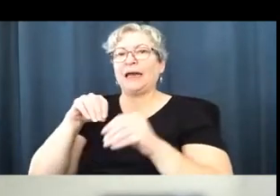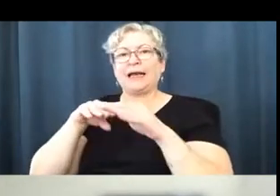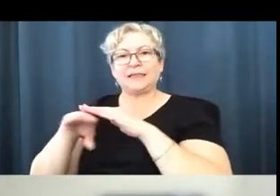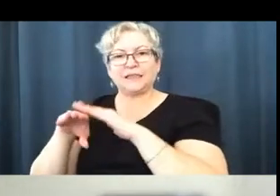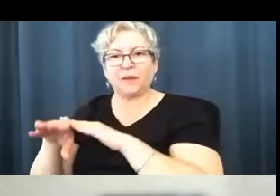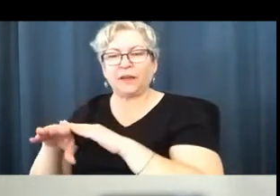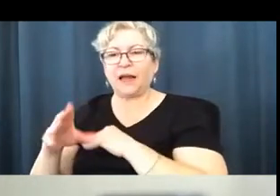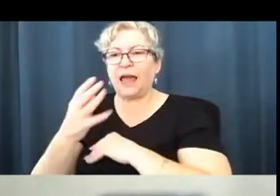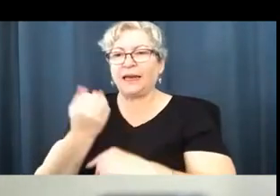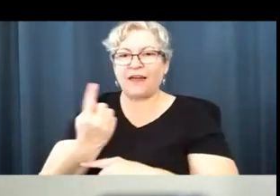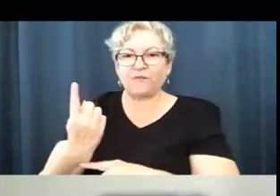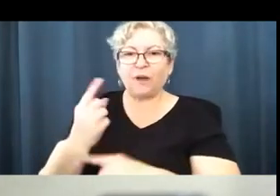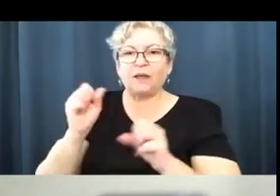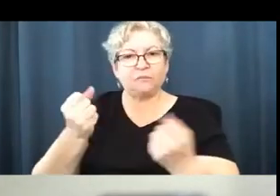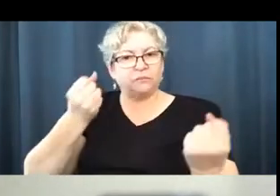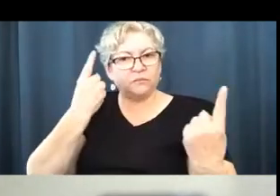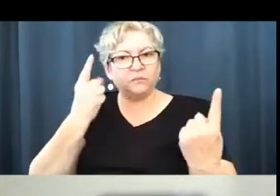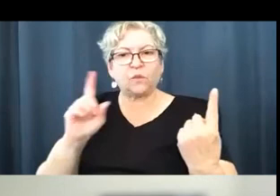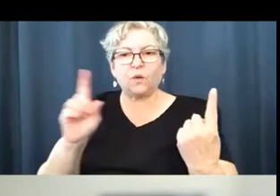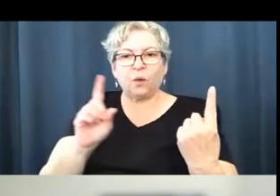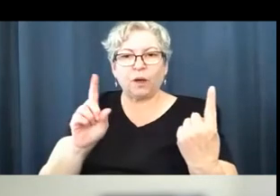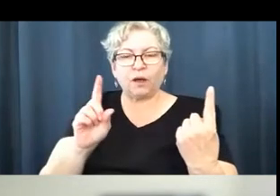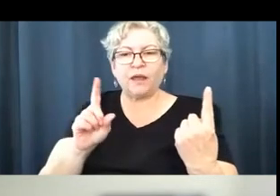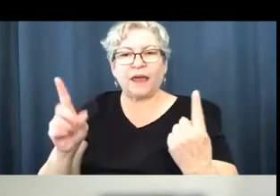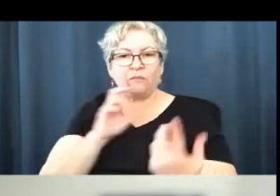And everyone can understand where they fit in to this.